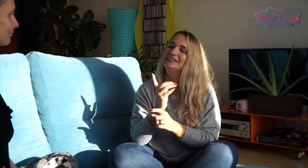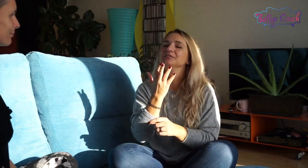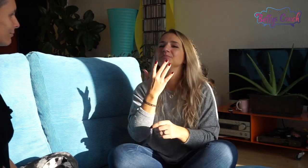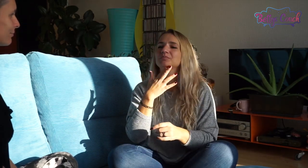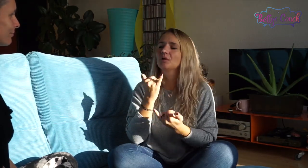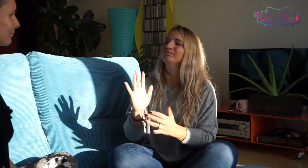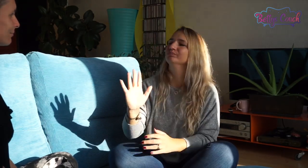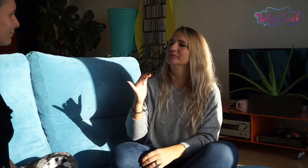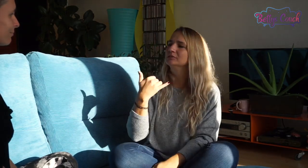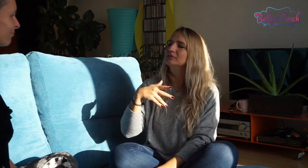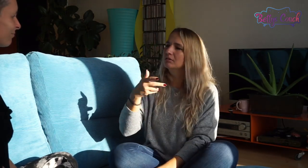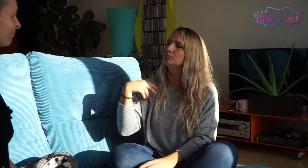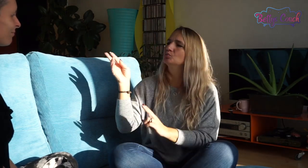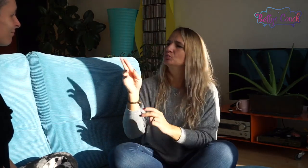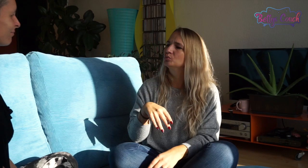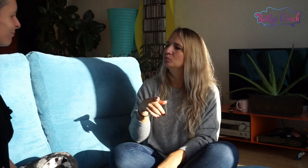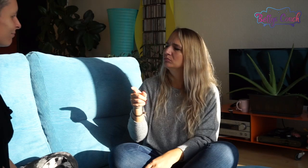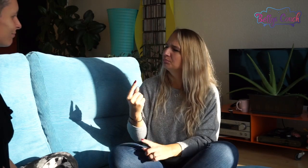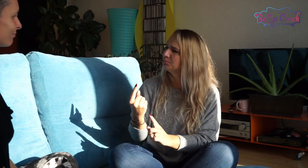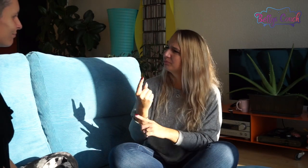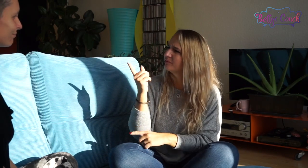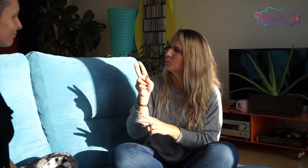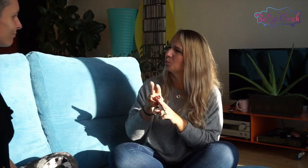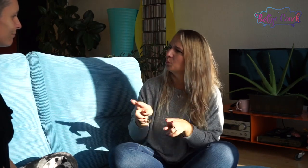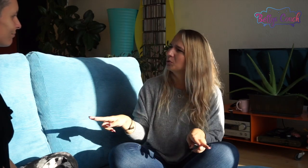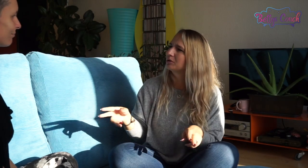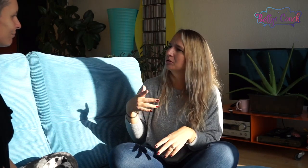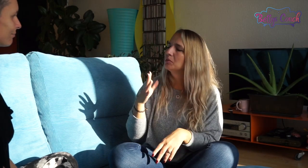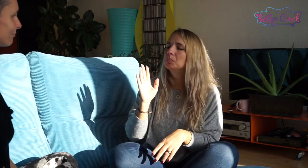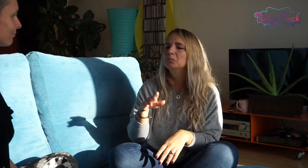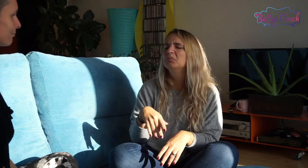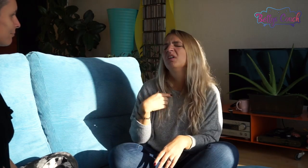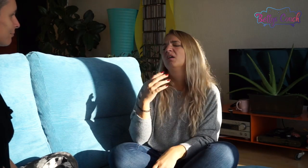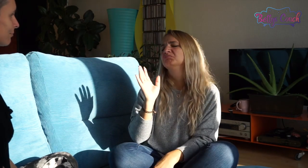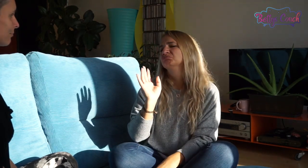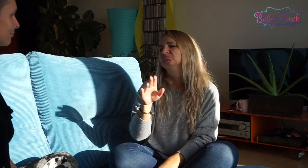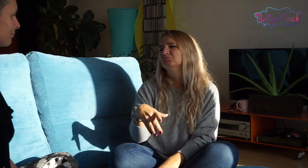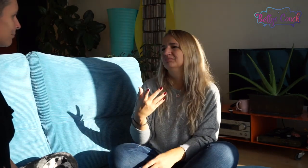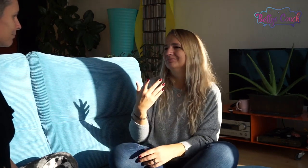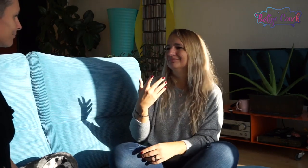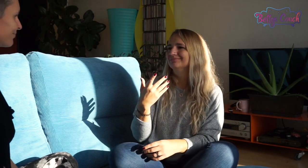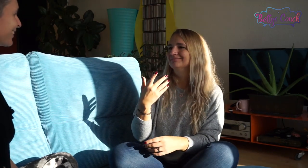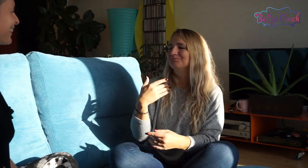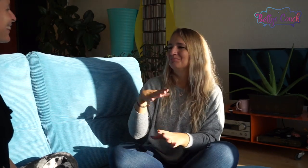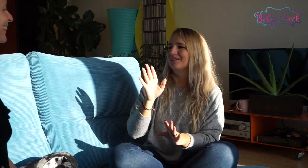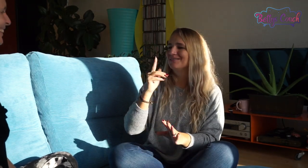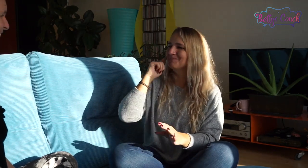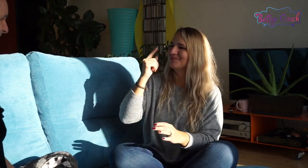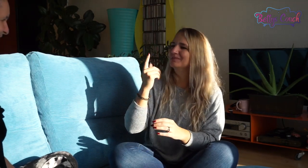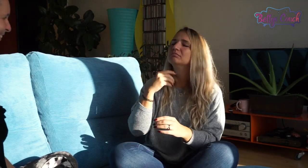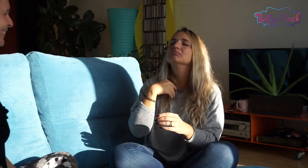When I returned, I was amazed at how calm I was. I took things more relaxed, was more aware.